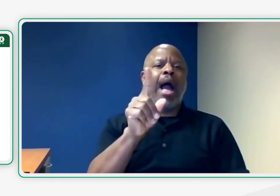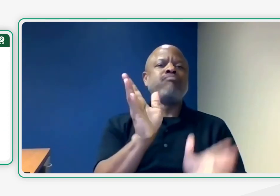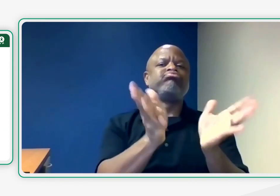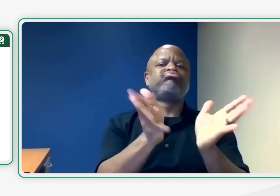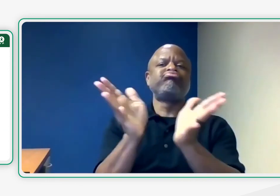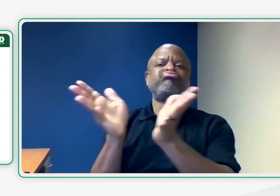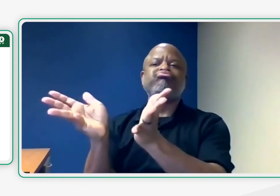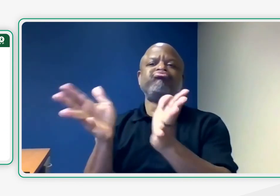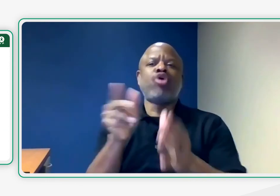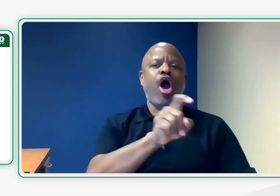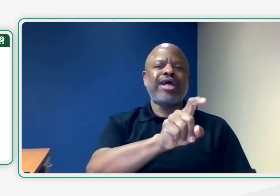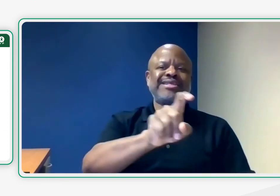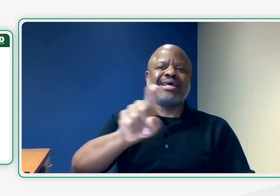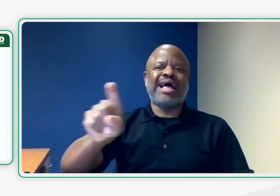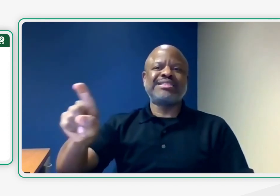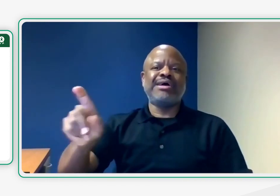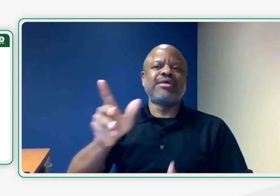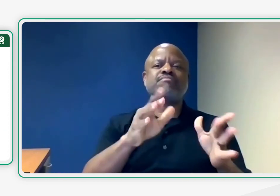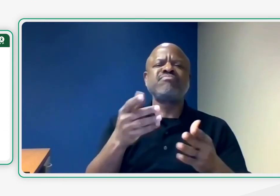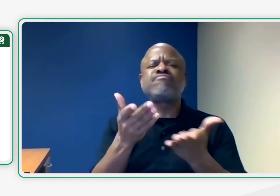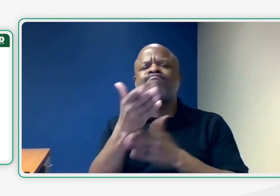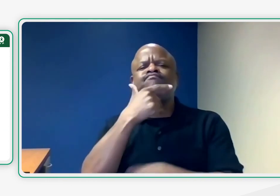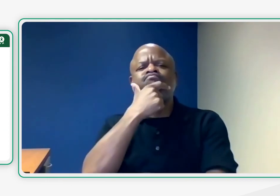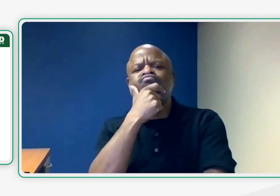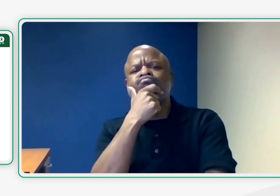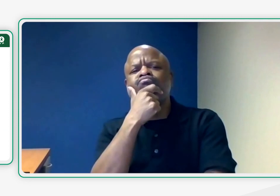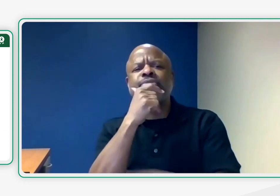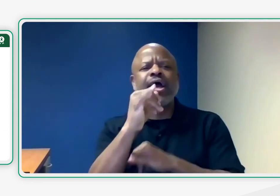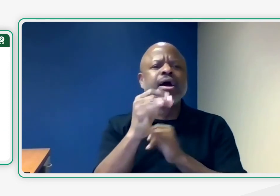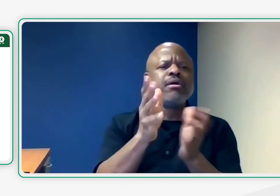So, we contacted several more mortgage companies, about 3 or 4, and we asked